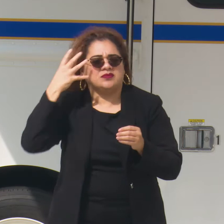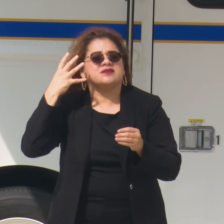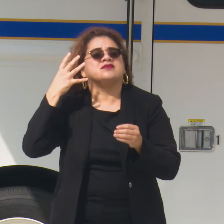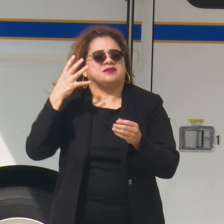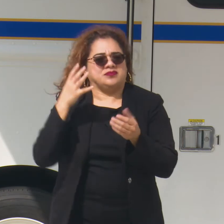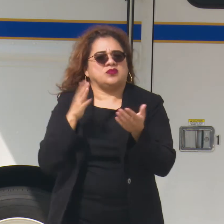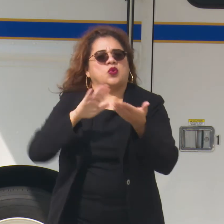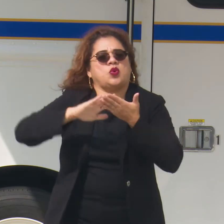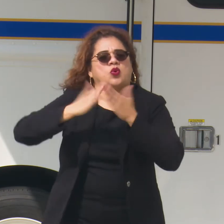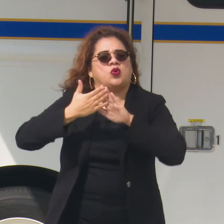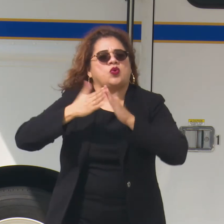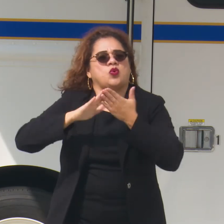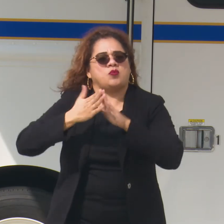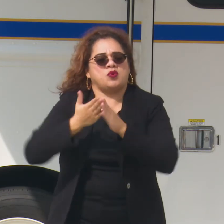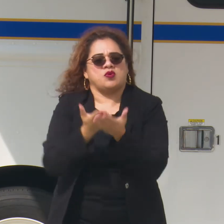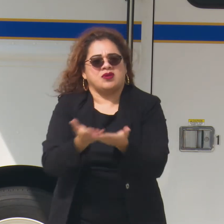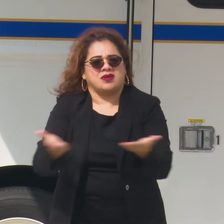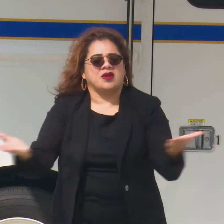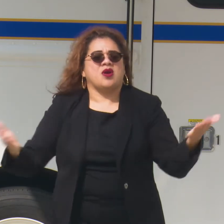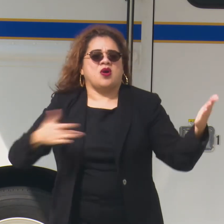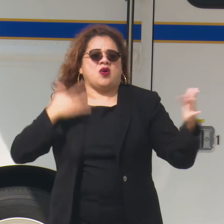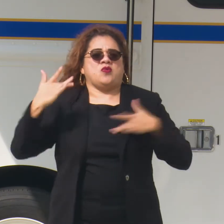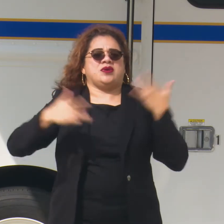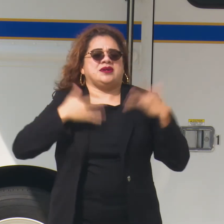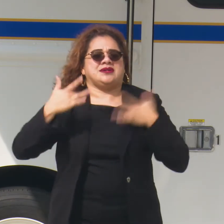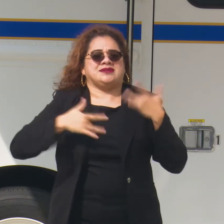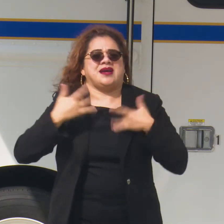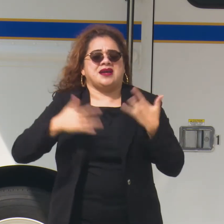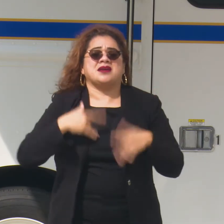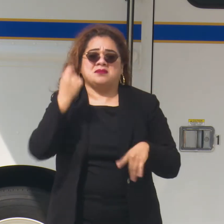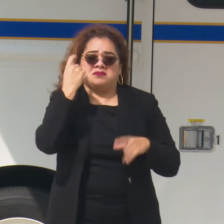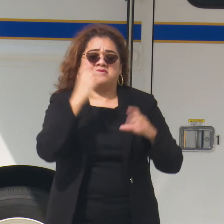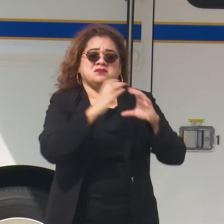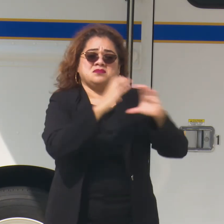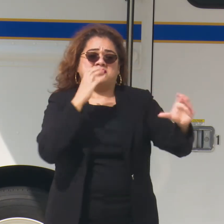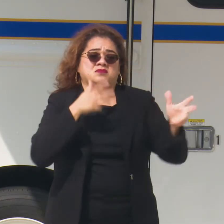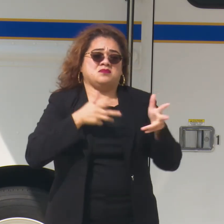program today. I also want to thank of course